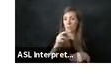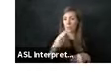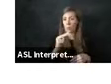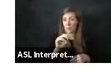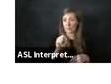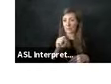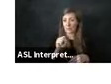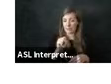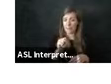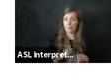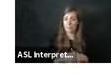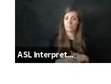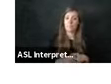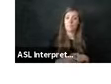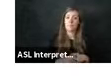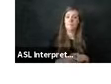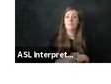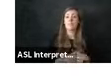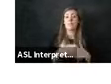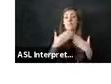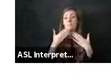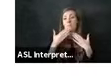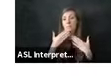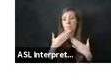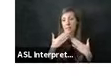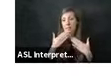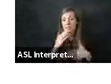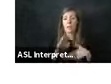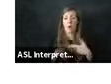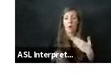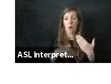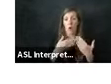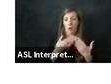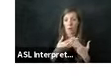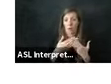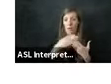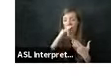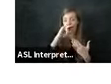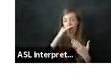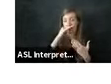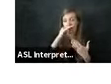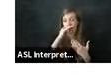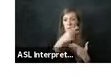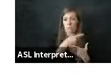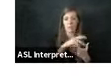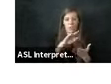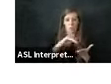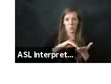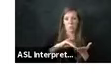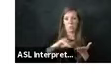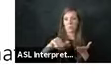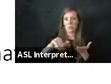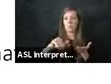Fortunately, all of these pediatric patients were discharged from the hospital.